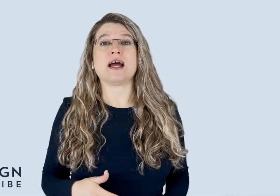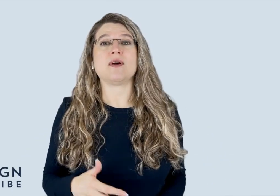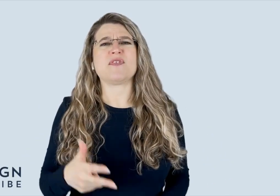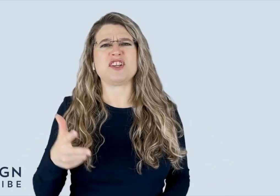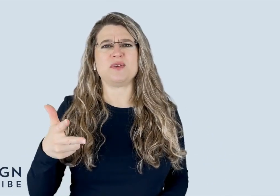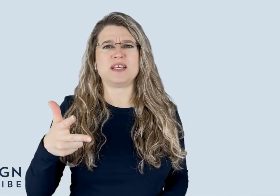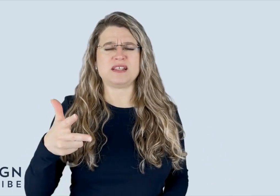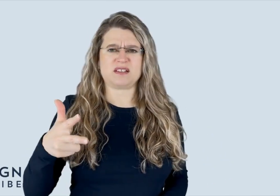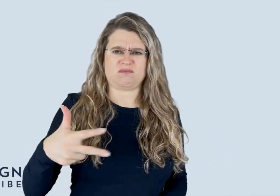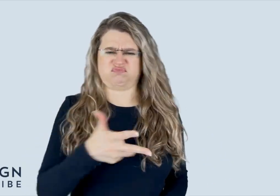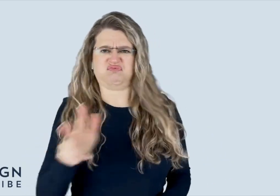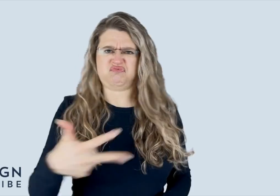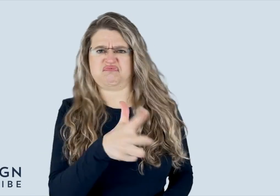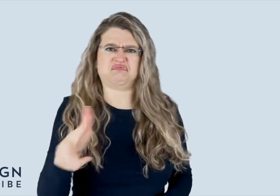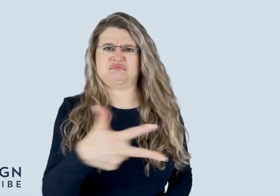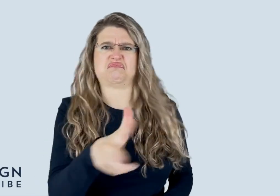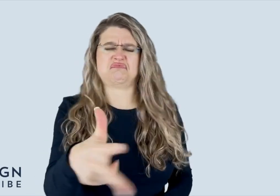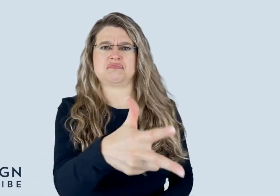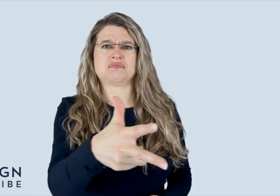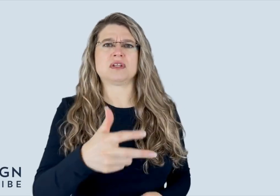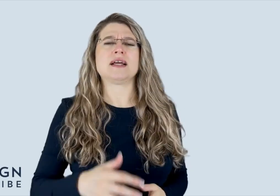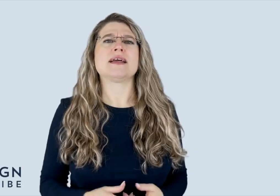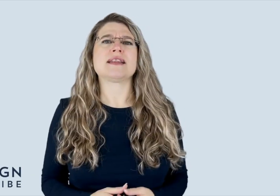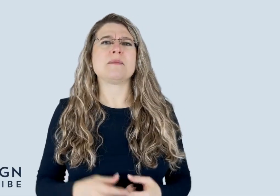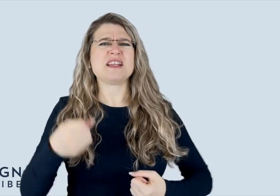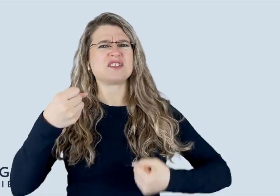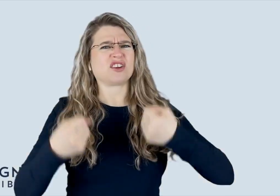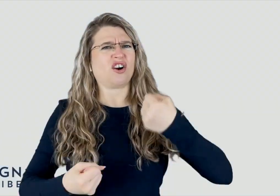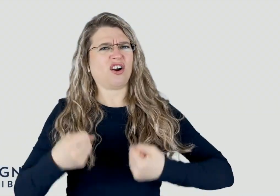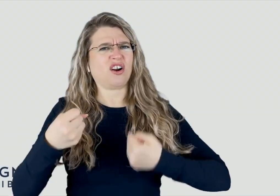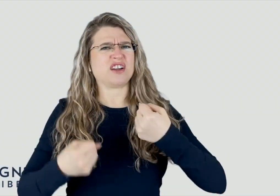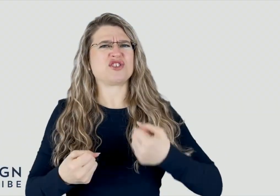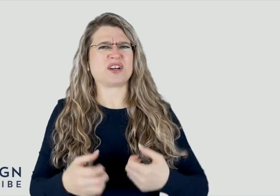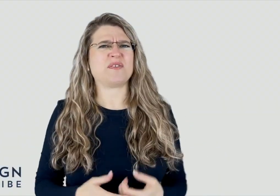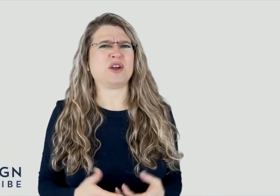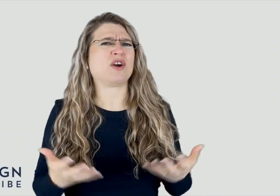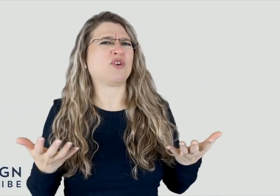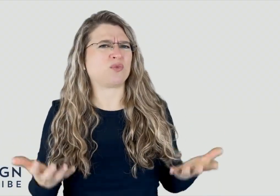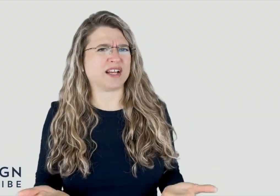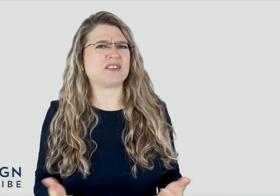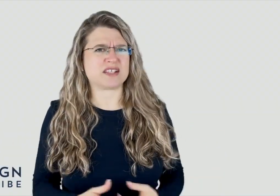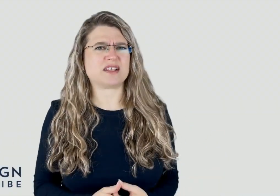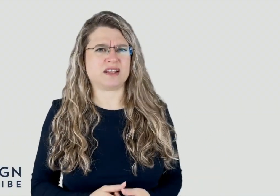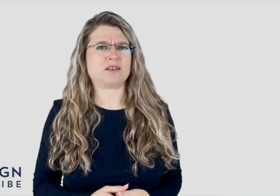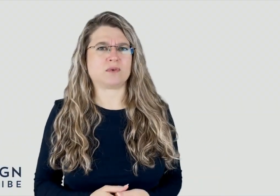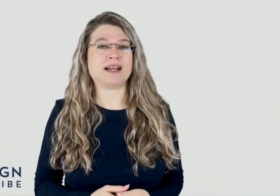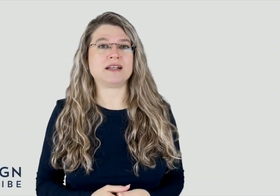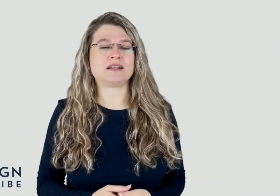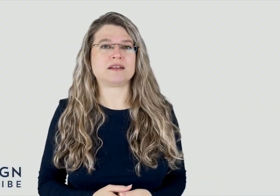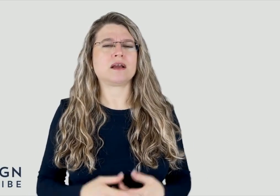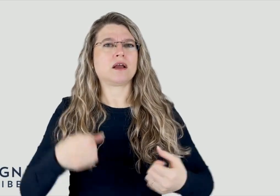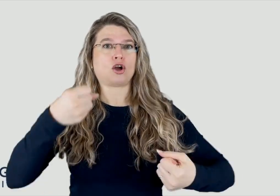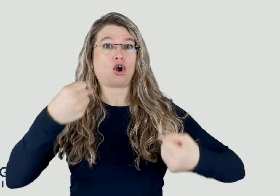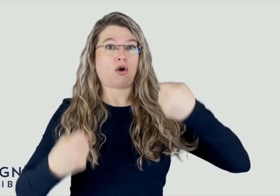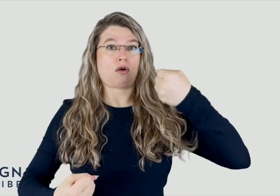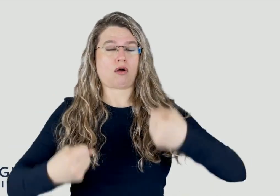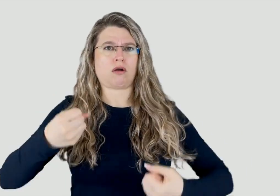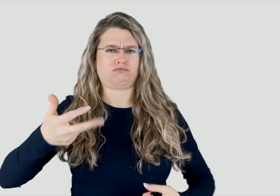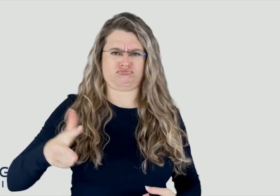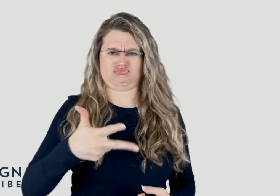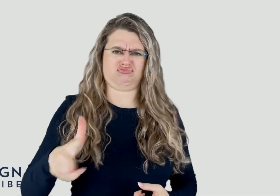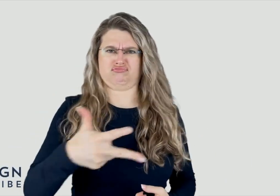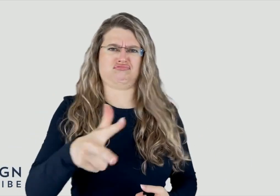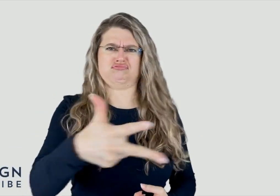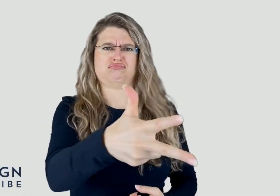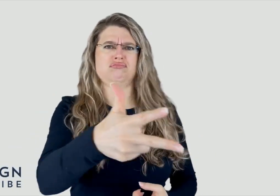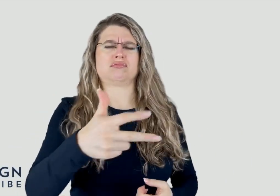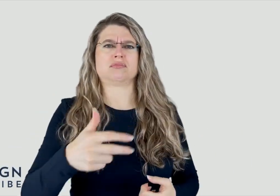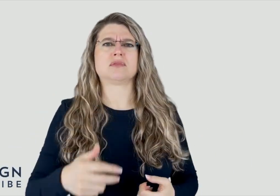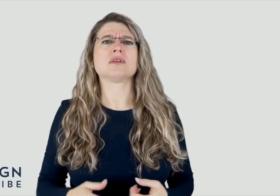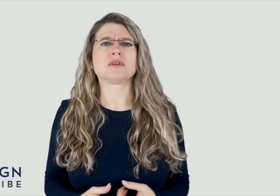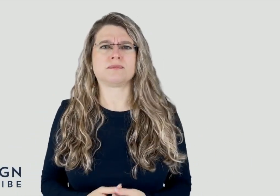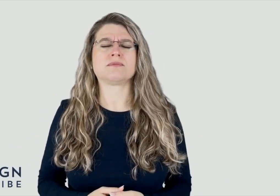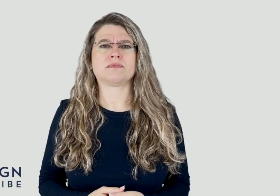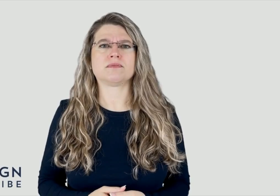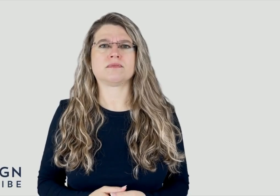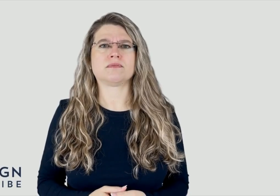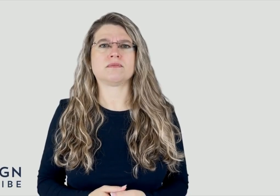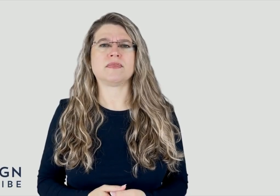Now if I do this, that means the car is driving around recklessly, right?